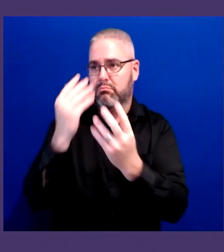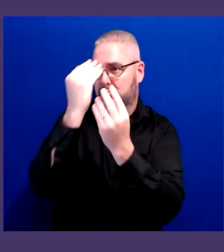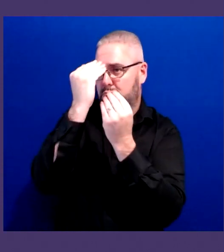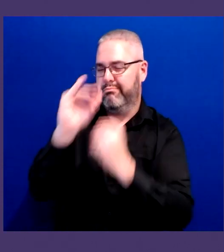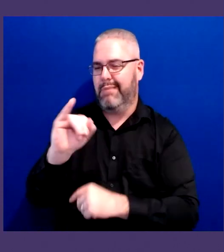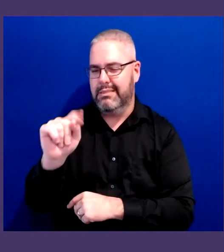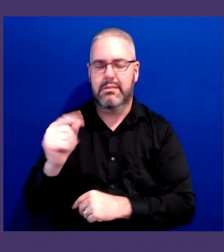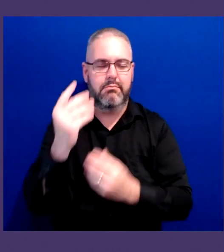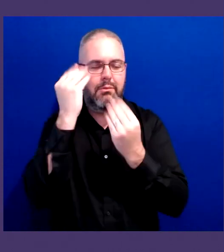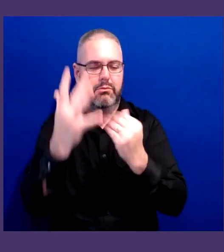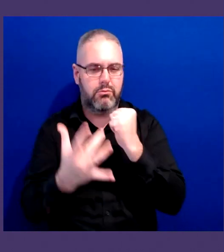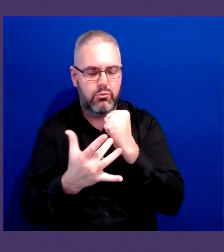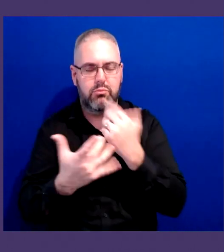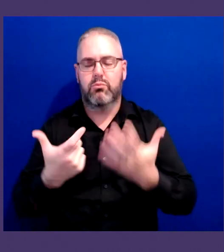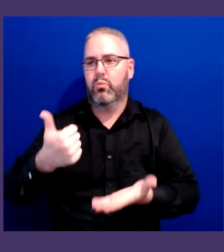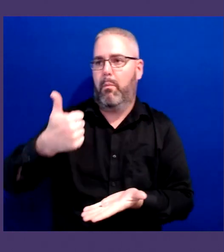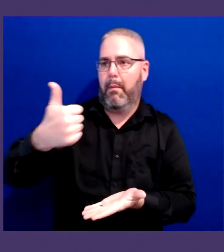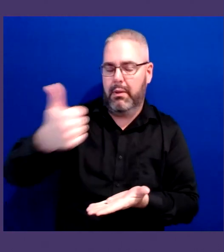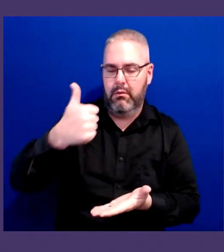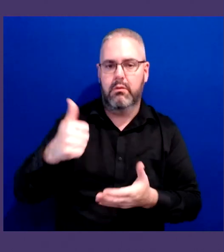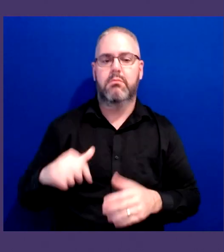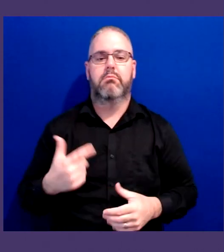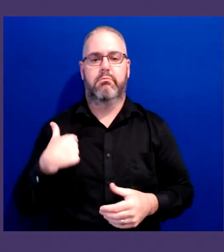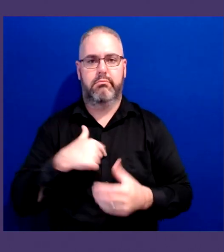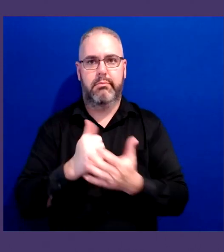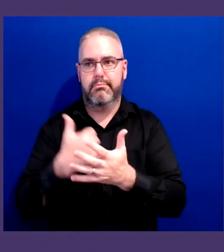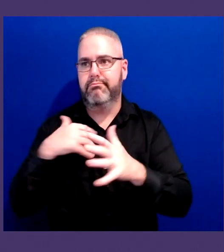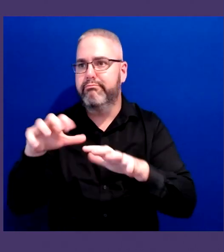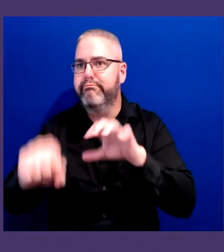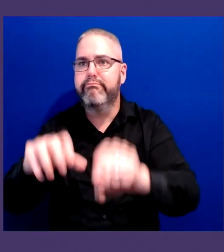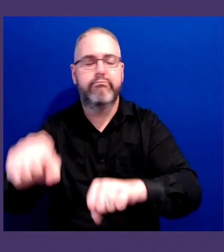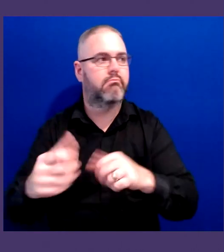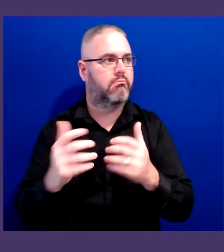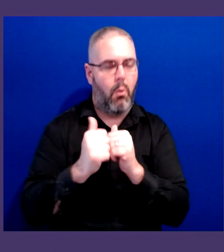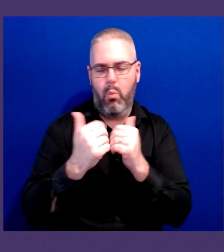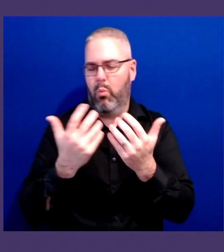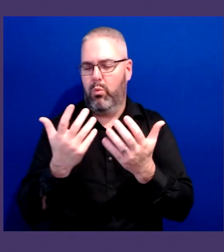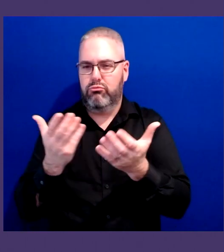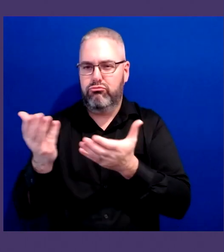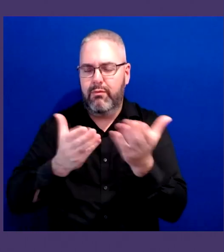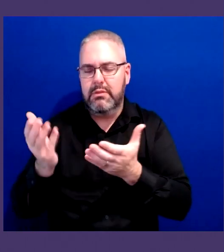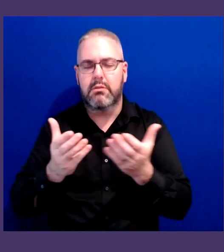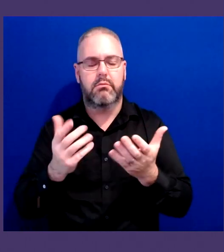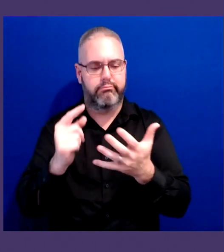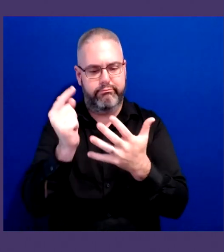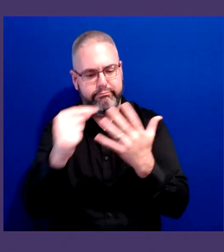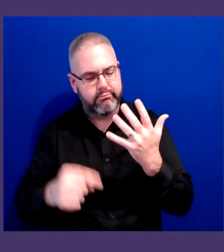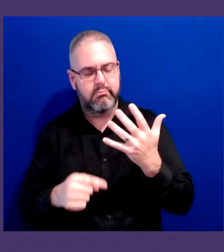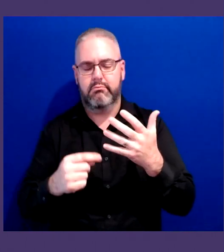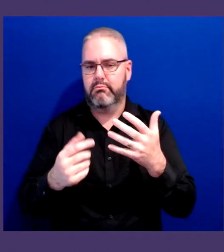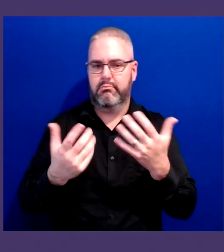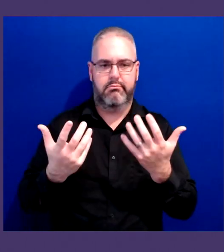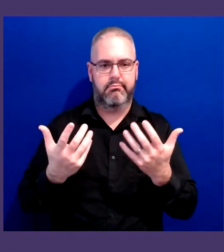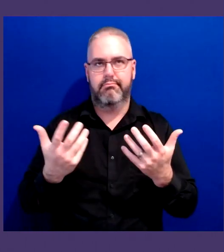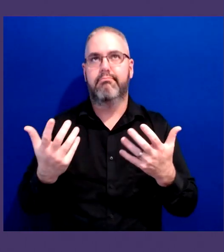transportation, procurement, services. I'm missing one.